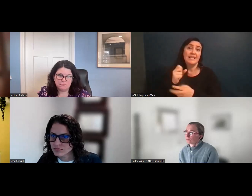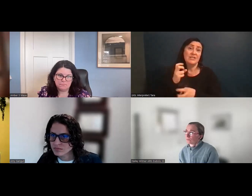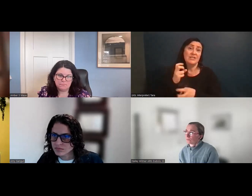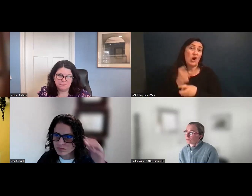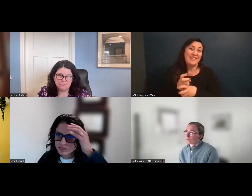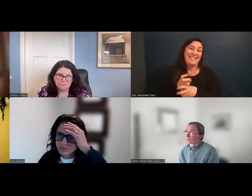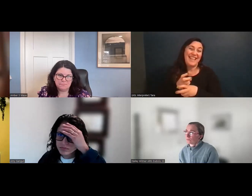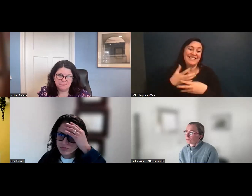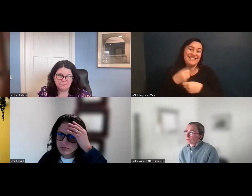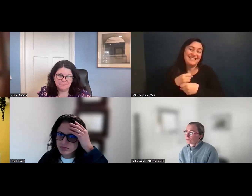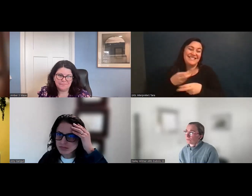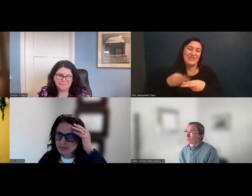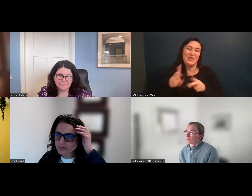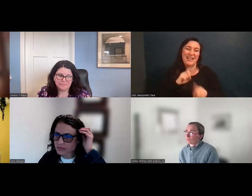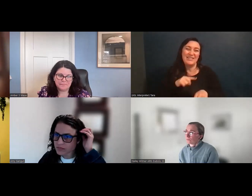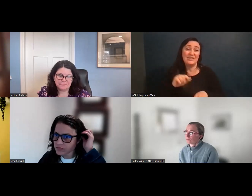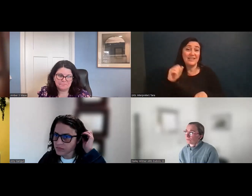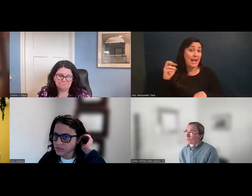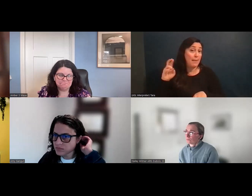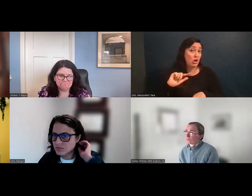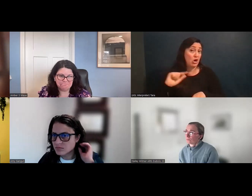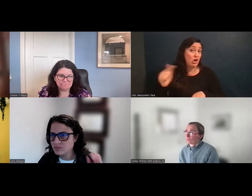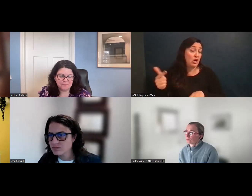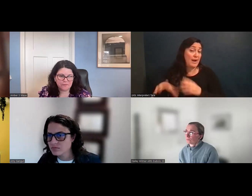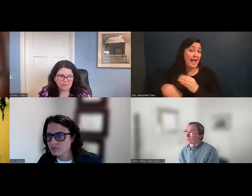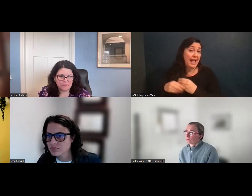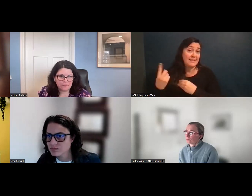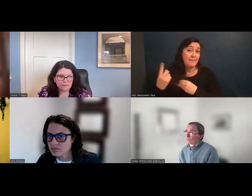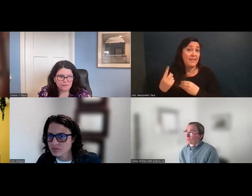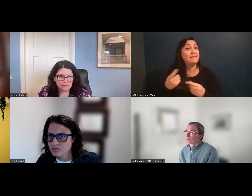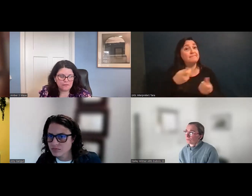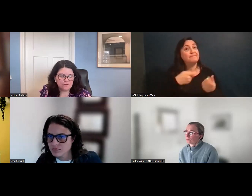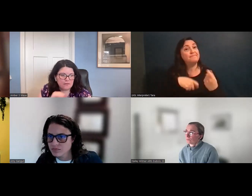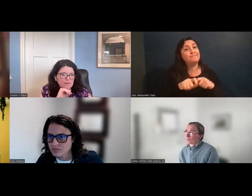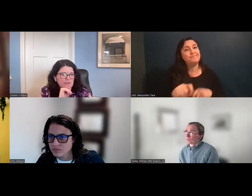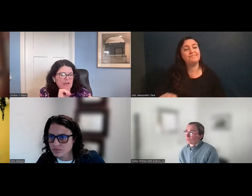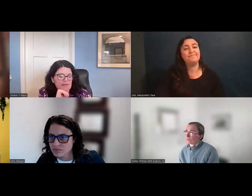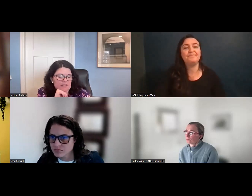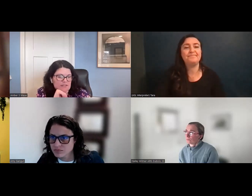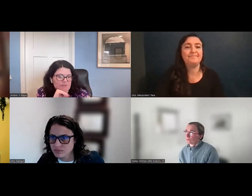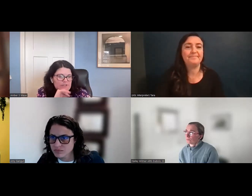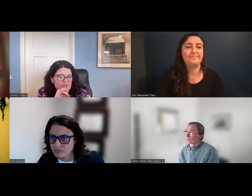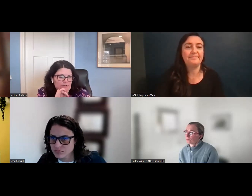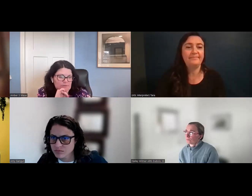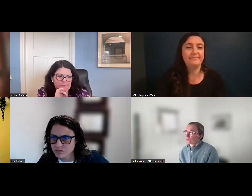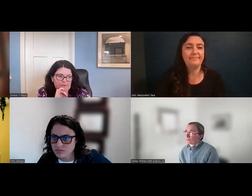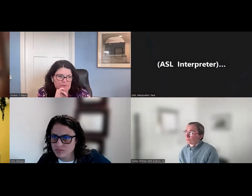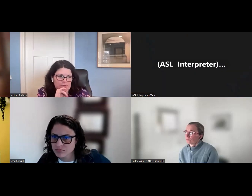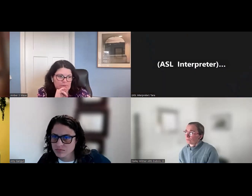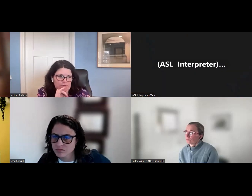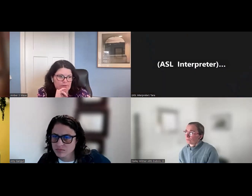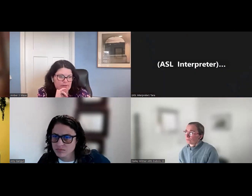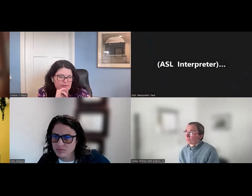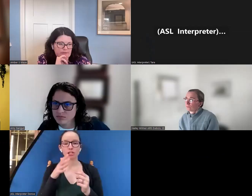Amber, would you like to add anything else? Yeah, I think that's a pretty good overview.